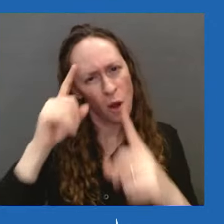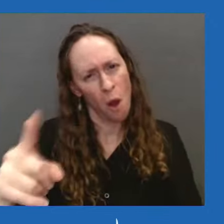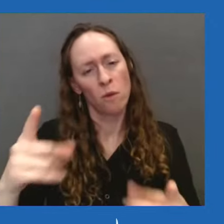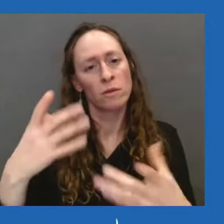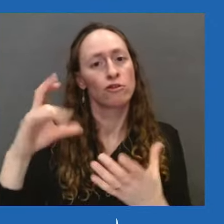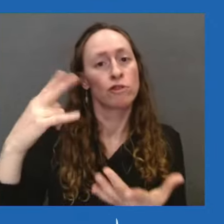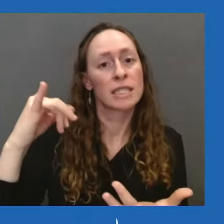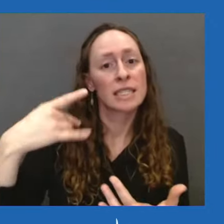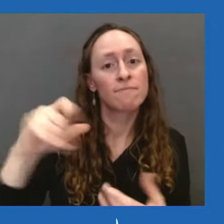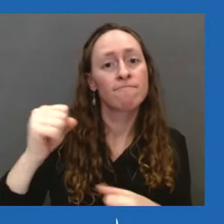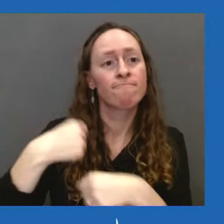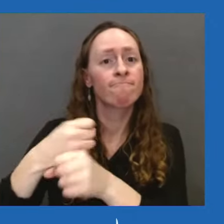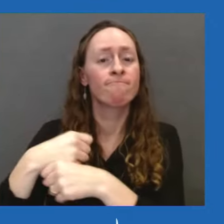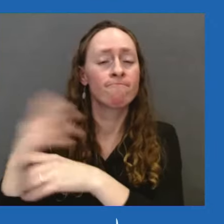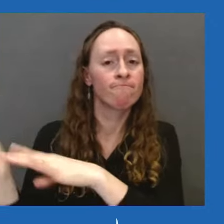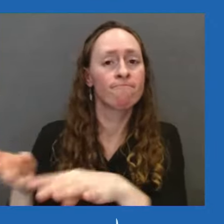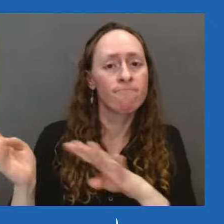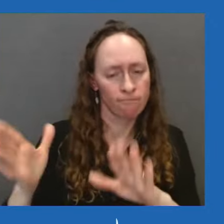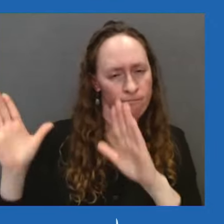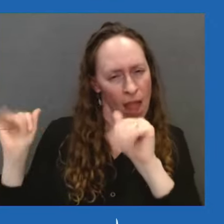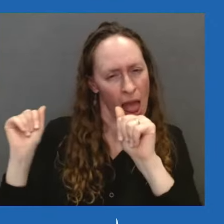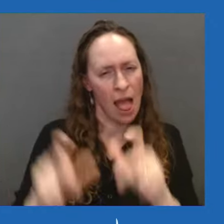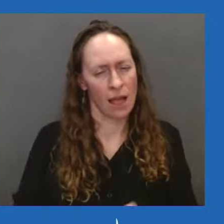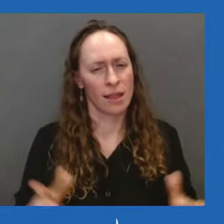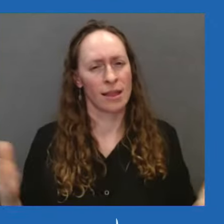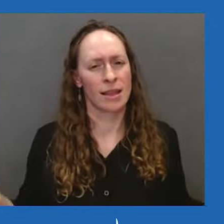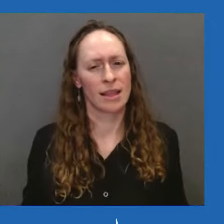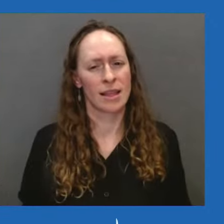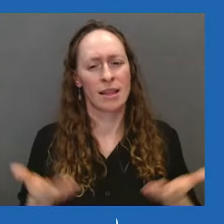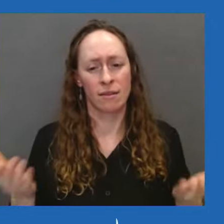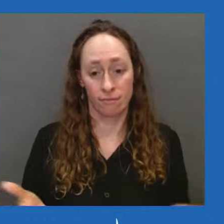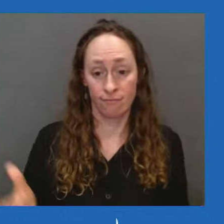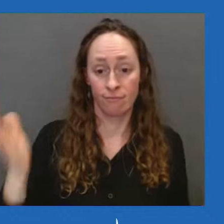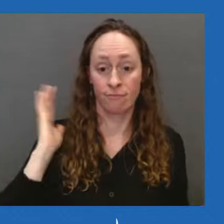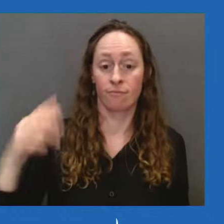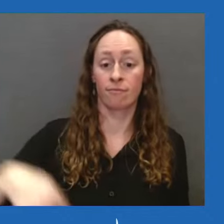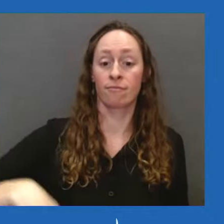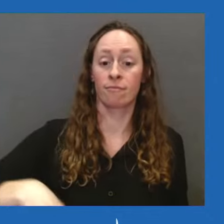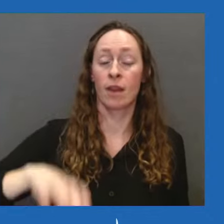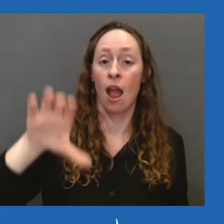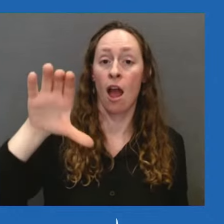it would invest $880 million to expand their manufacturing capacity,